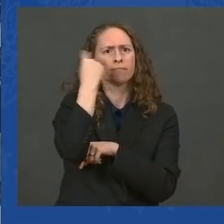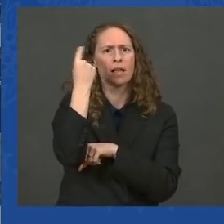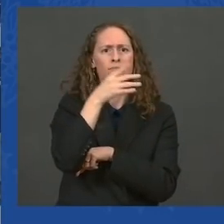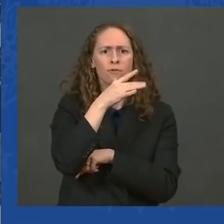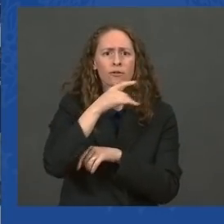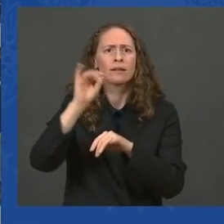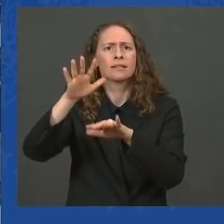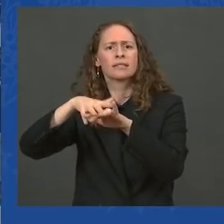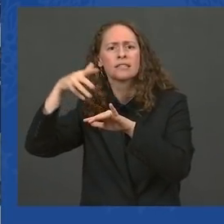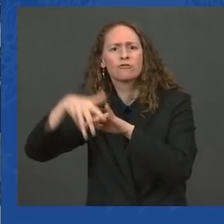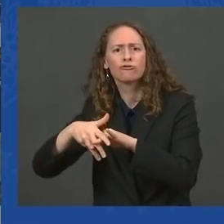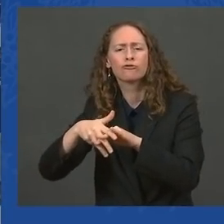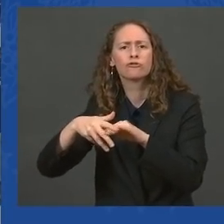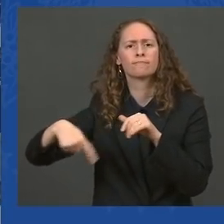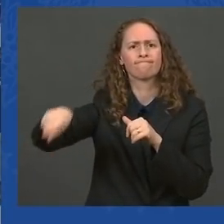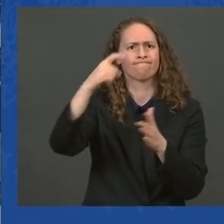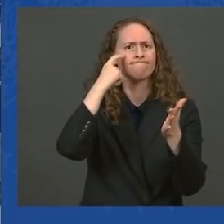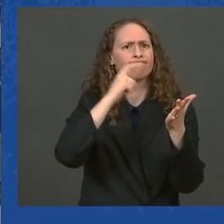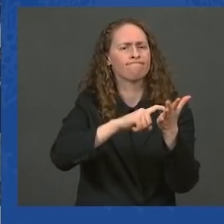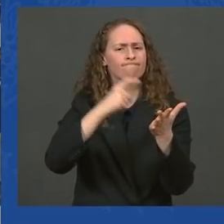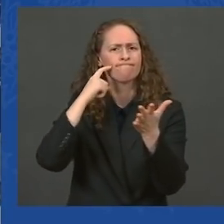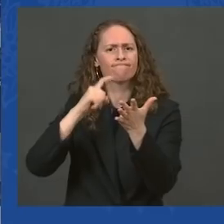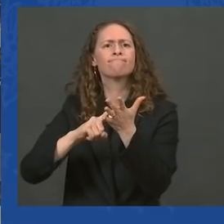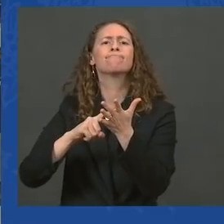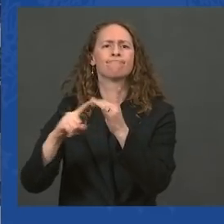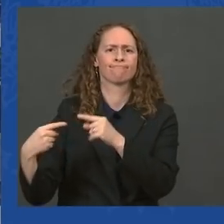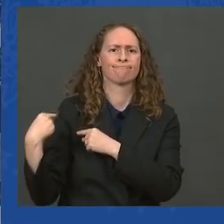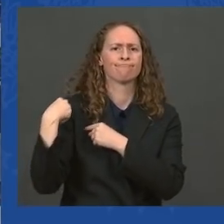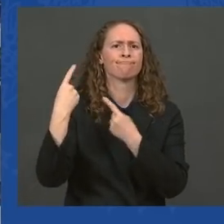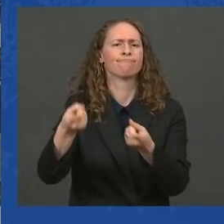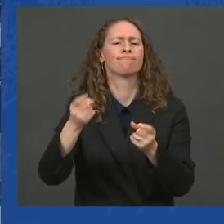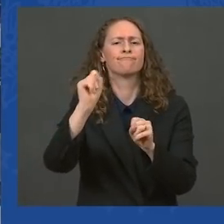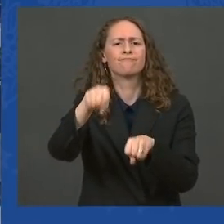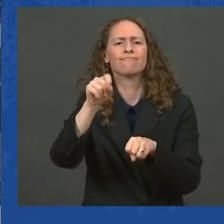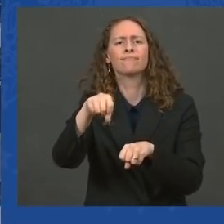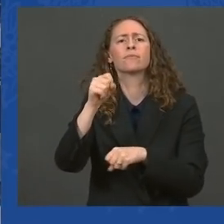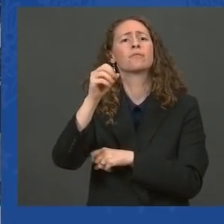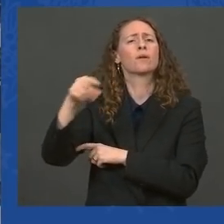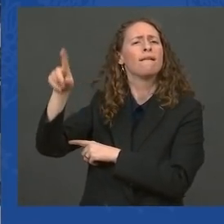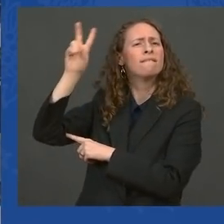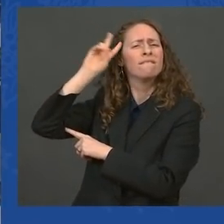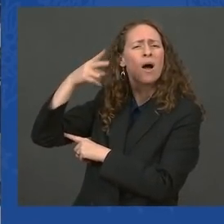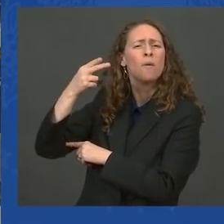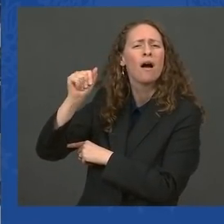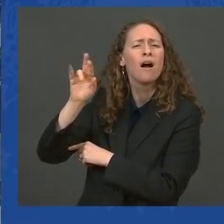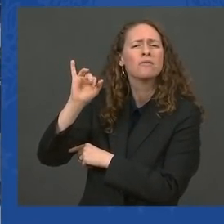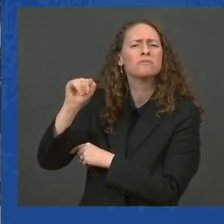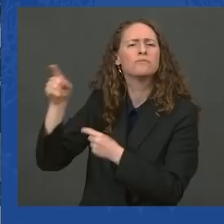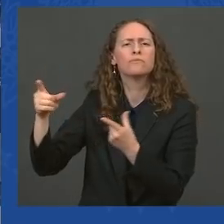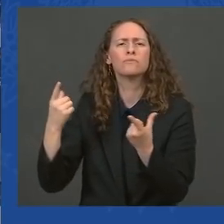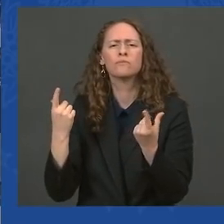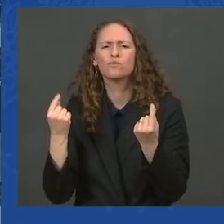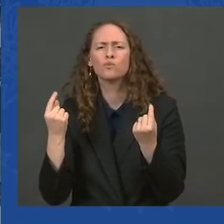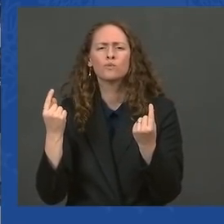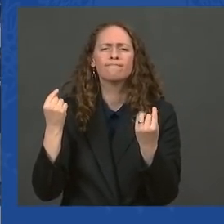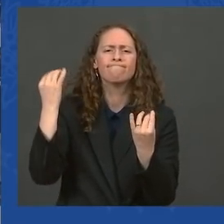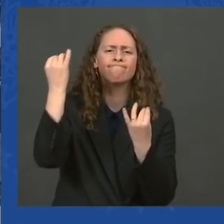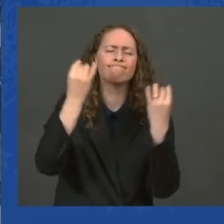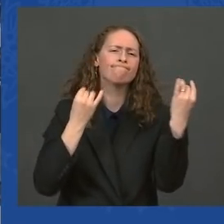to address this tragedy of maternal morali- -- mor- maternal mortality in our nation. Her efforts in the Senate are reflected